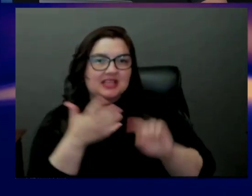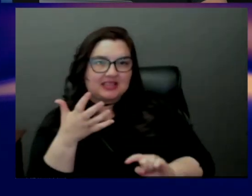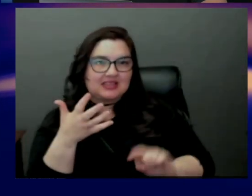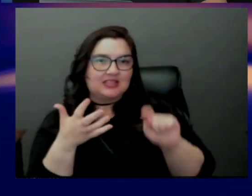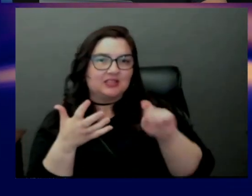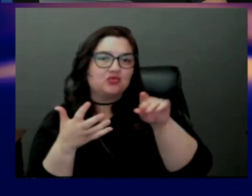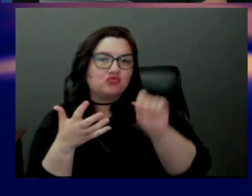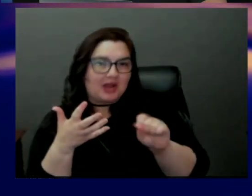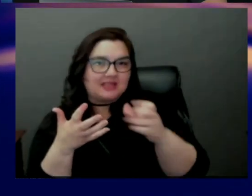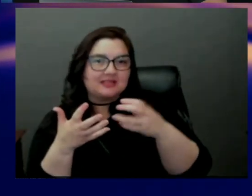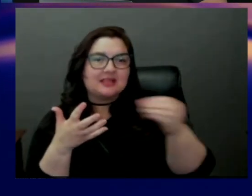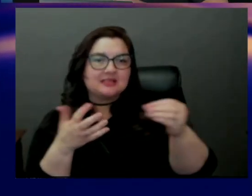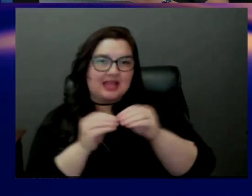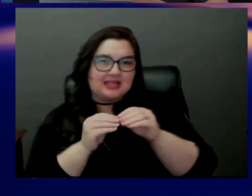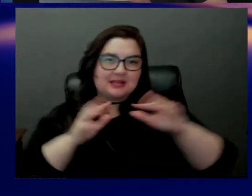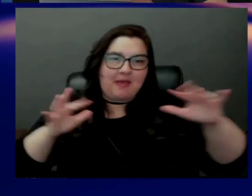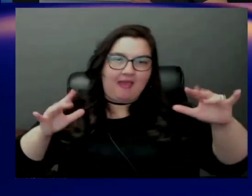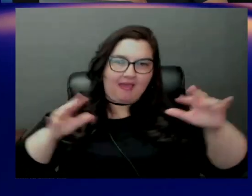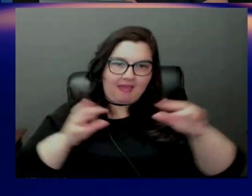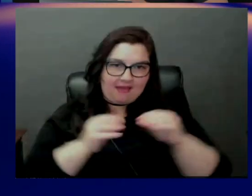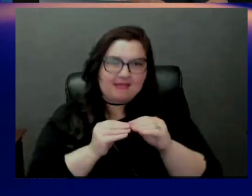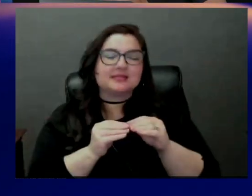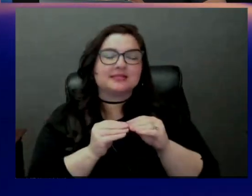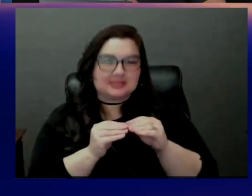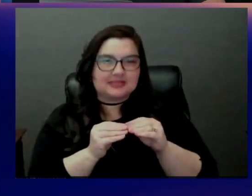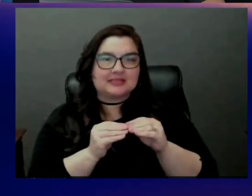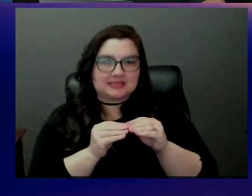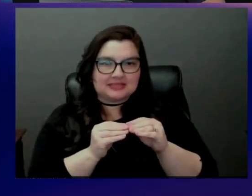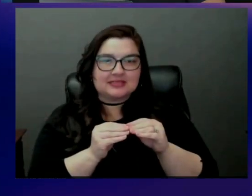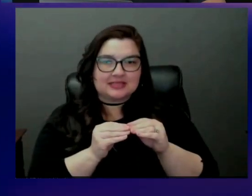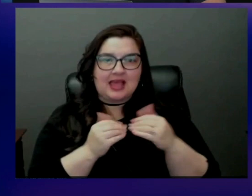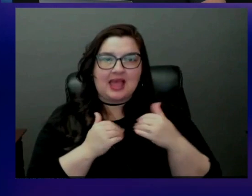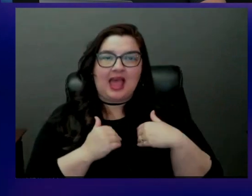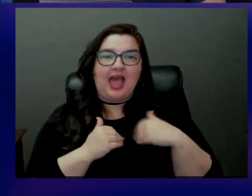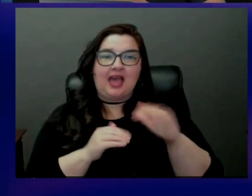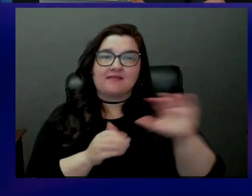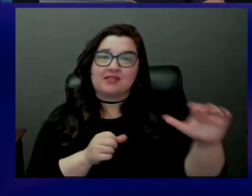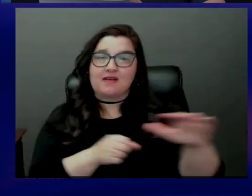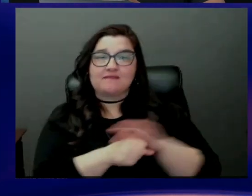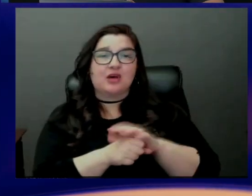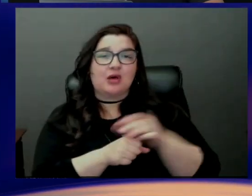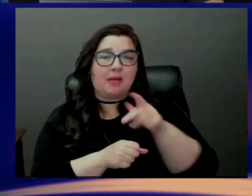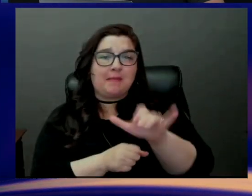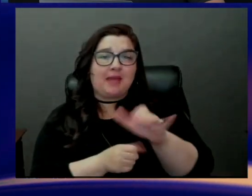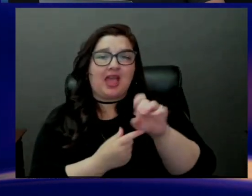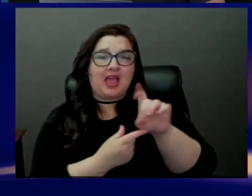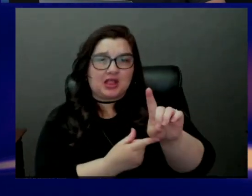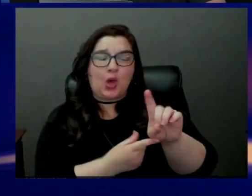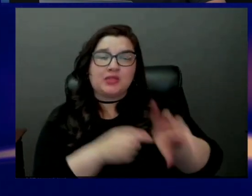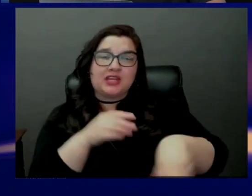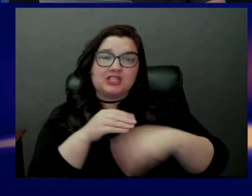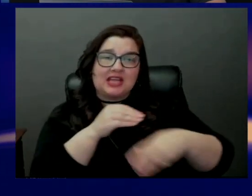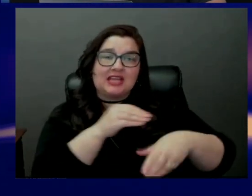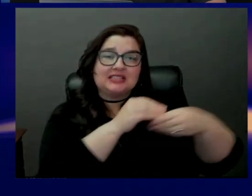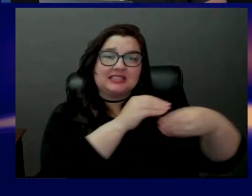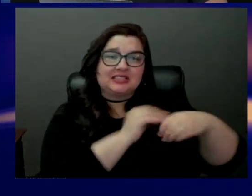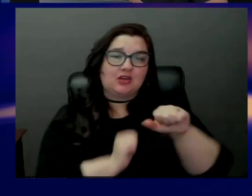So all of these traces and spans we have the entire payload available. There's additional attributes that you might choose to put in the payload.